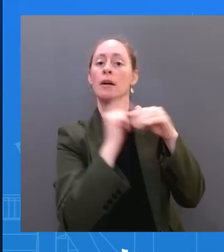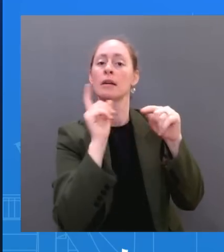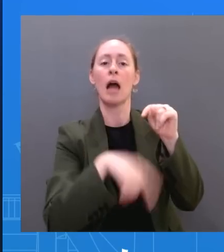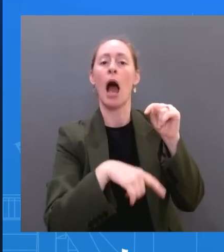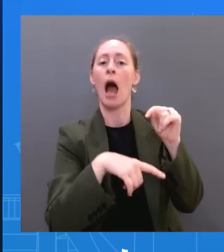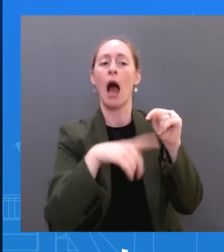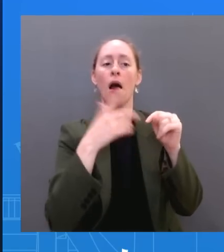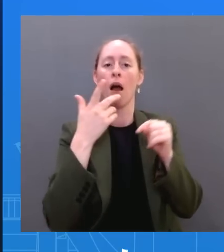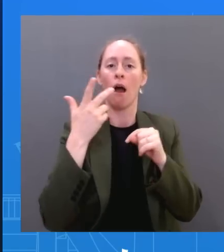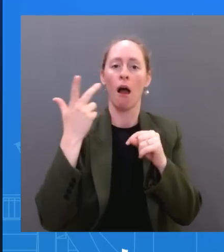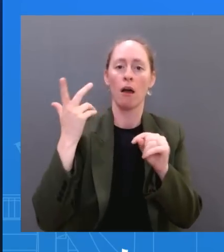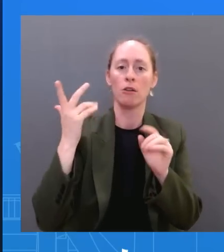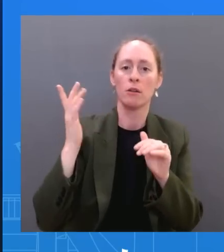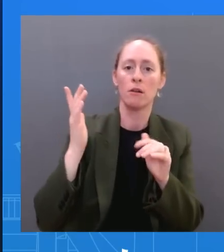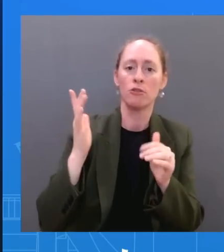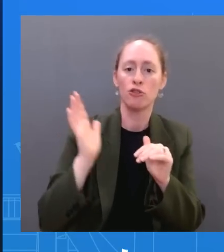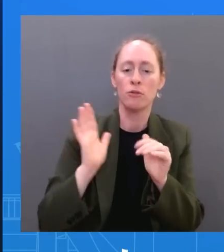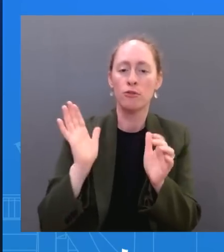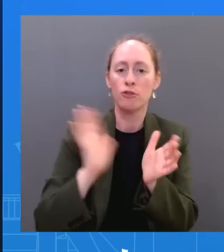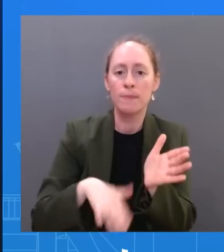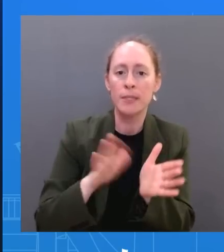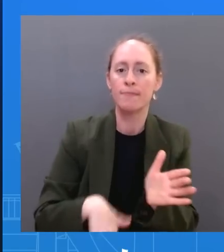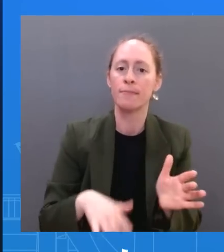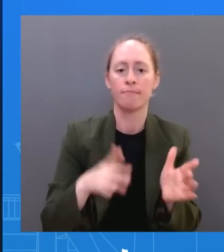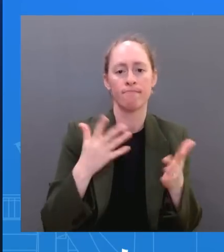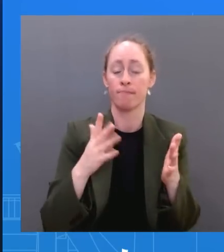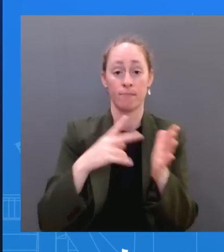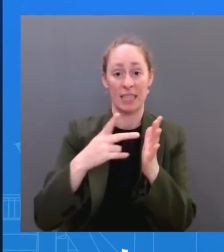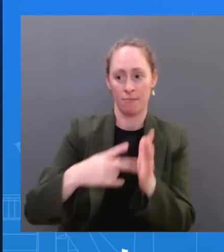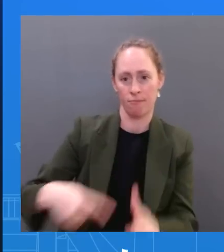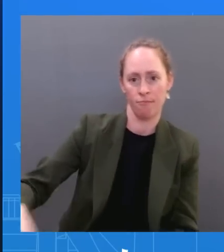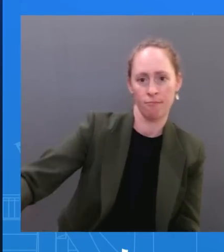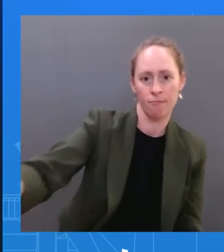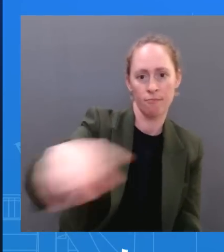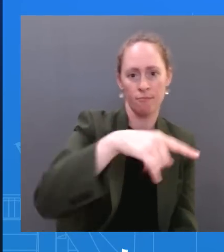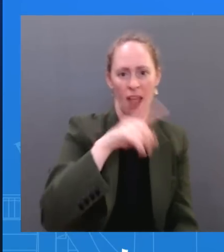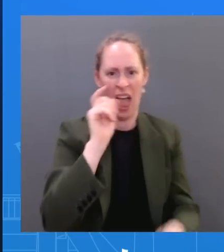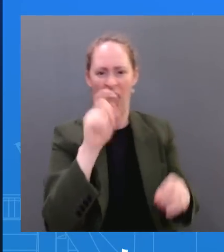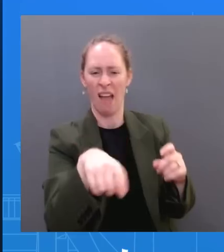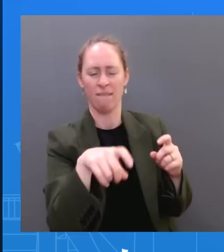to pay less for Russian oil than what the global market price is. The Press: Mr. Sullivan?